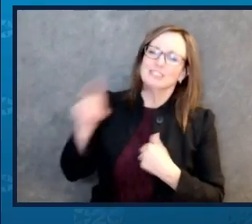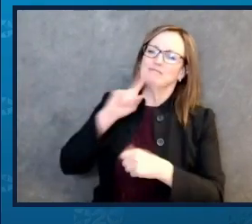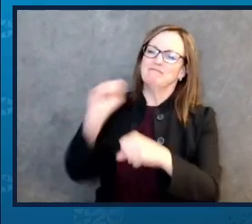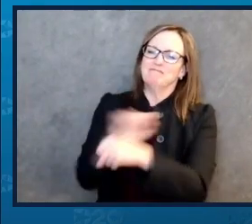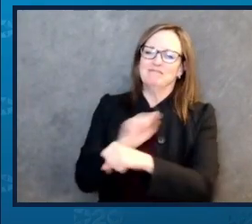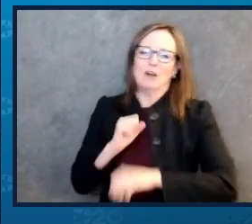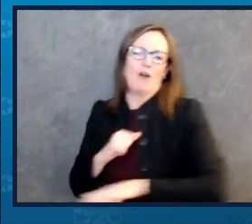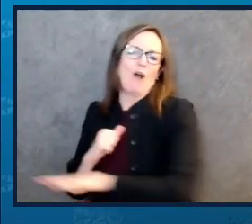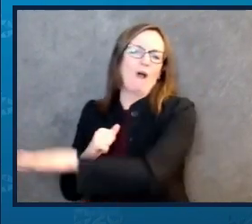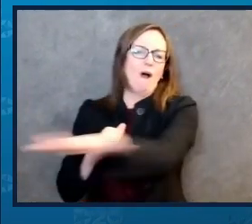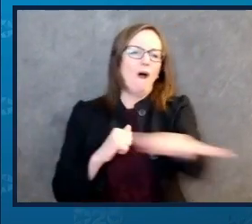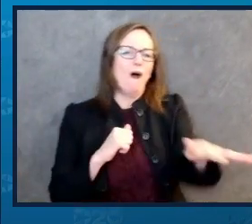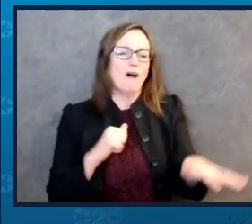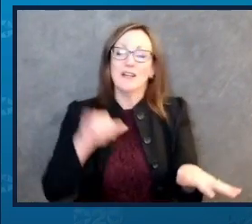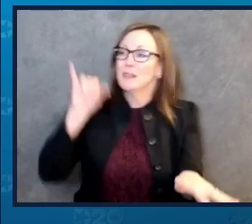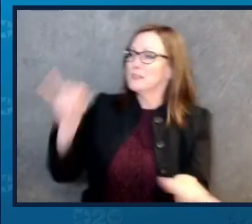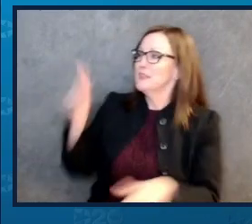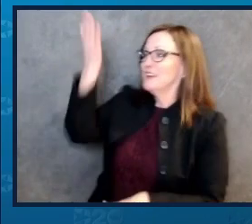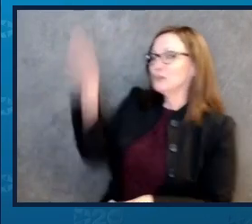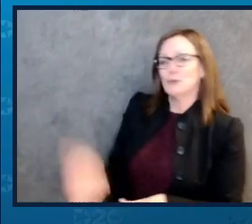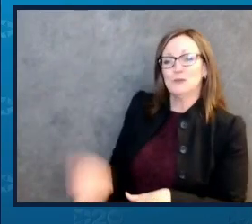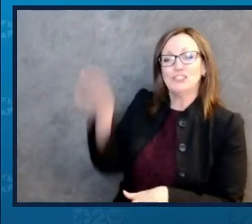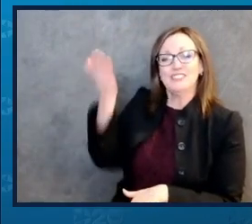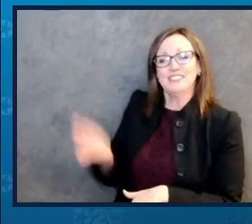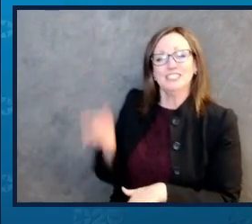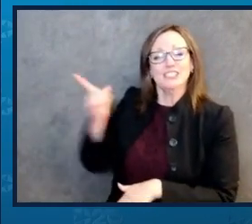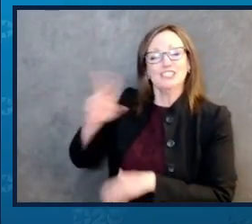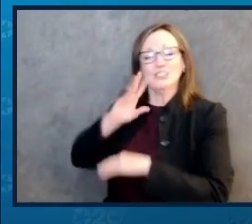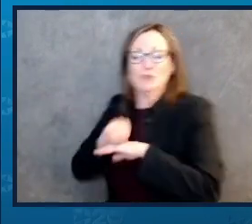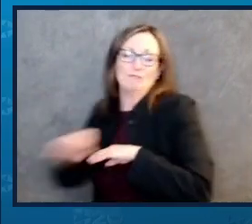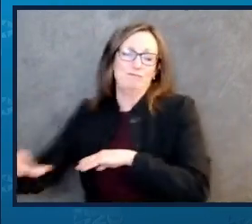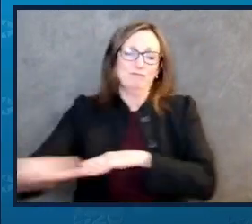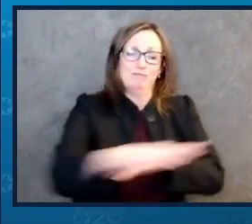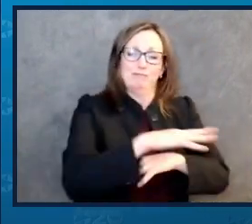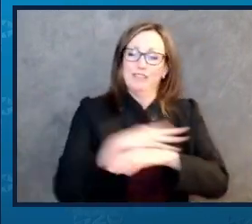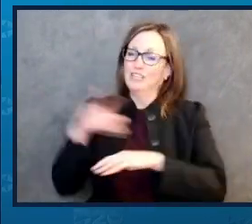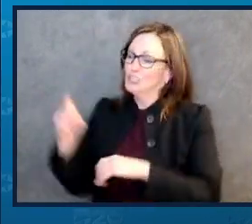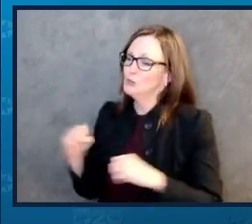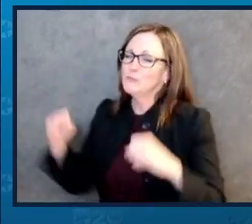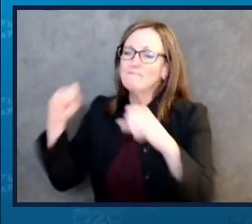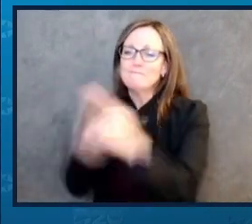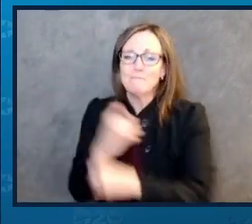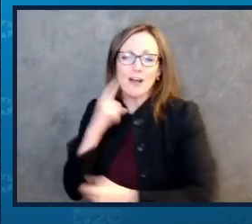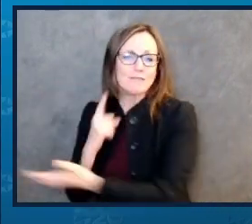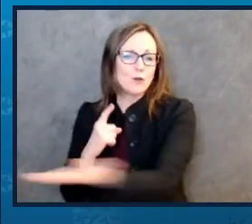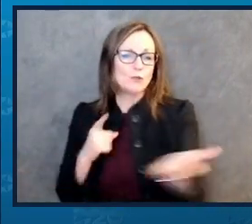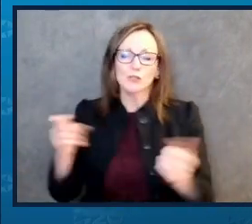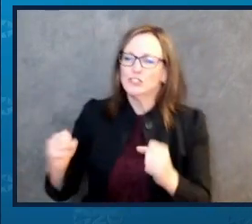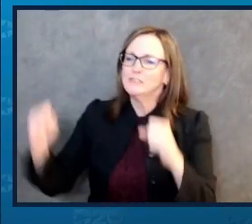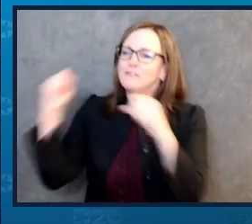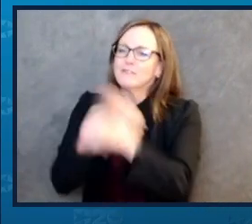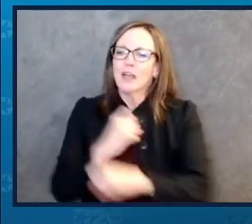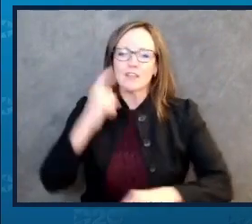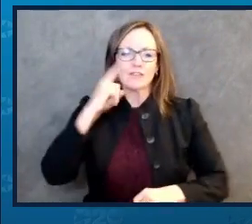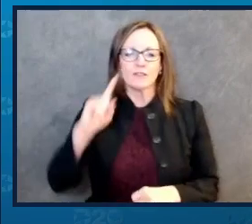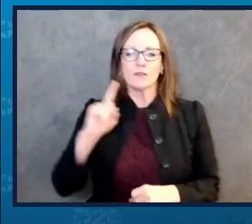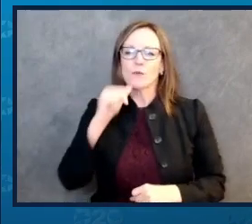SHE IS FOR US. SHE IDENTIFYINGS FOR WOMEN'S RIGHTS.